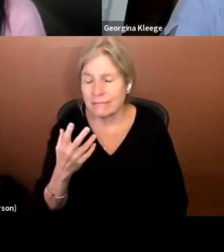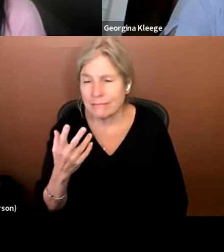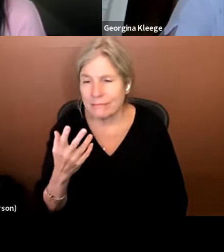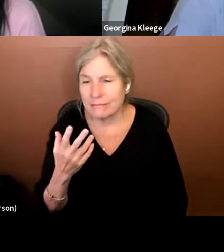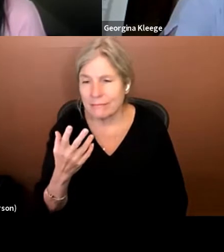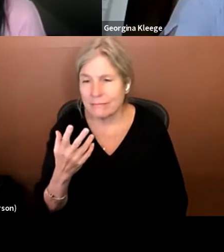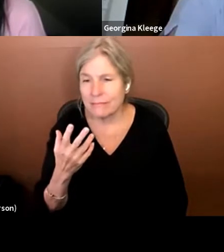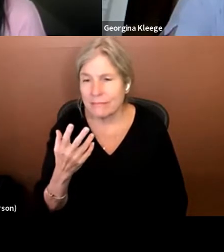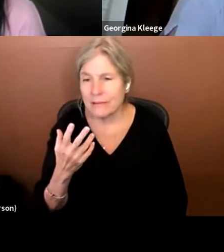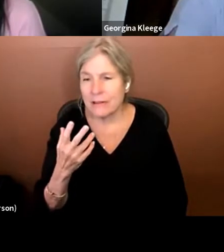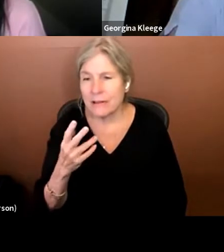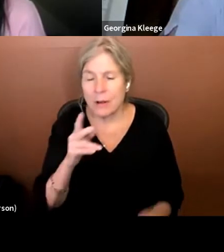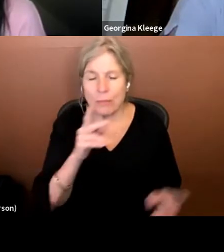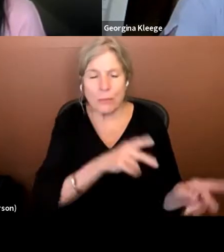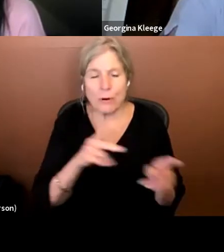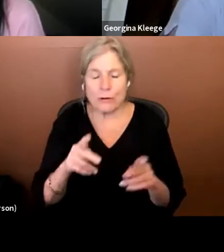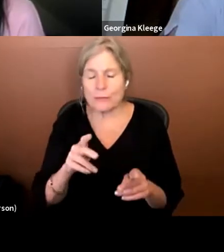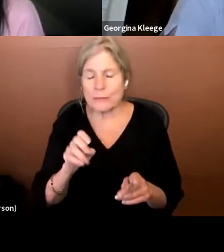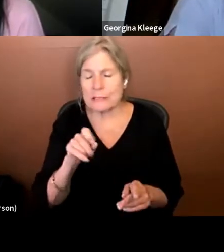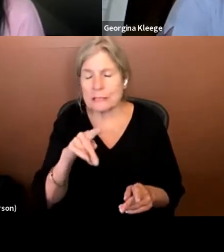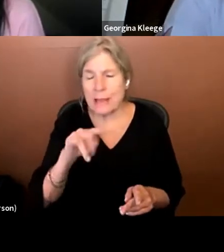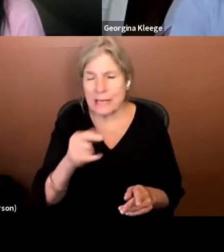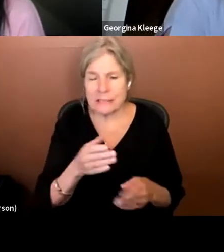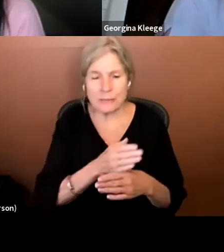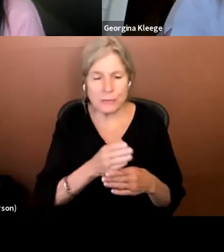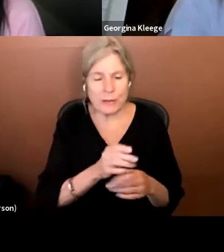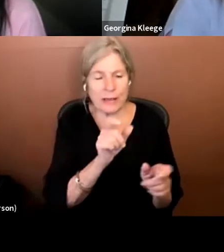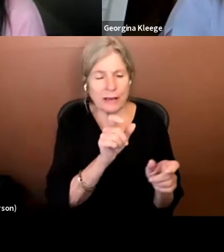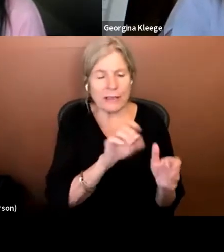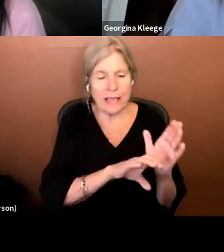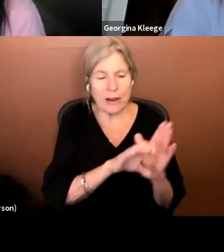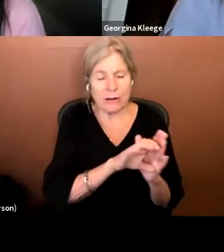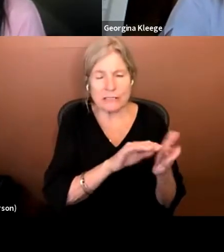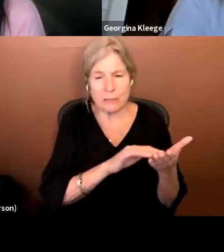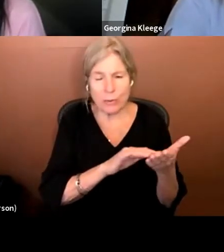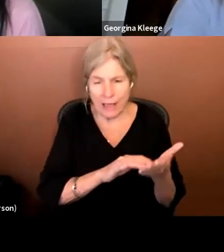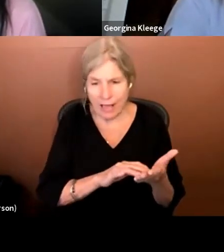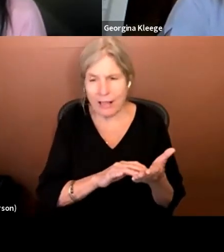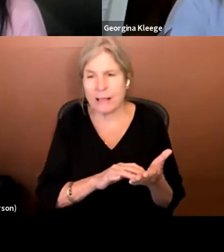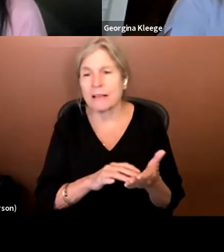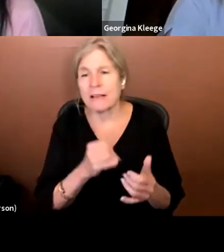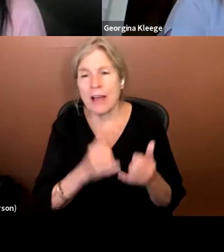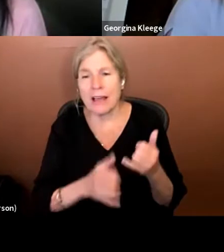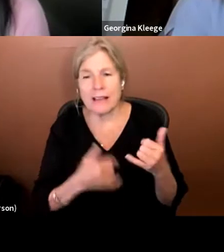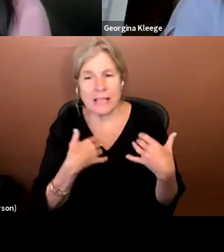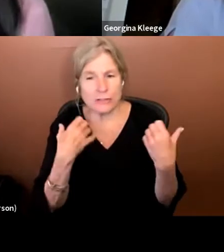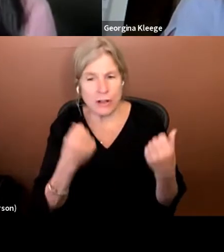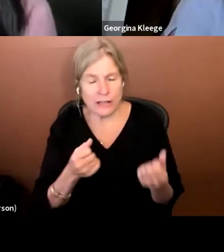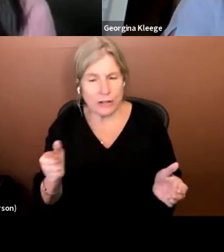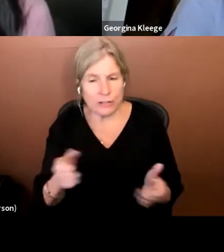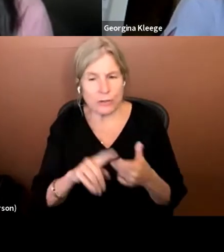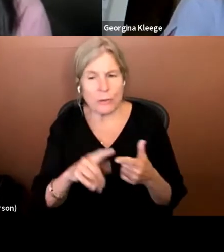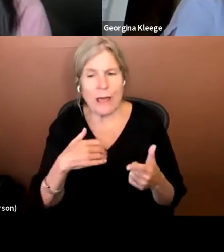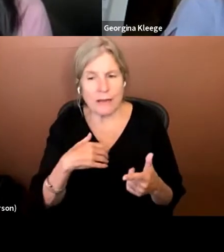proportional spacing between Braille characters. Finally, I strongly encourage you to have your tactile work